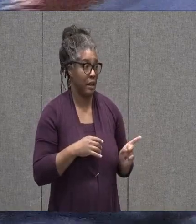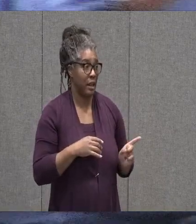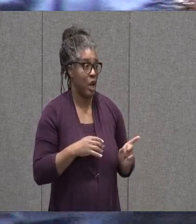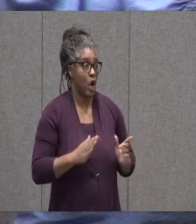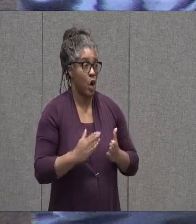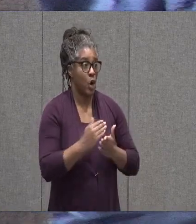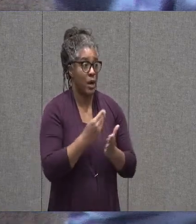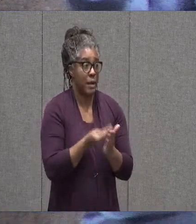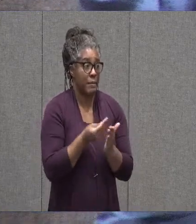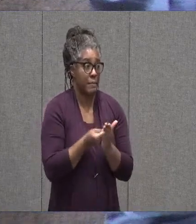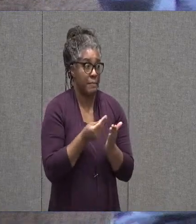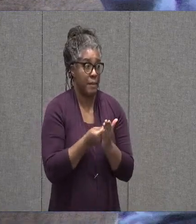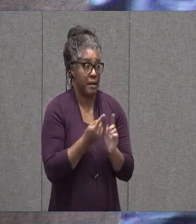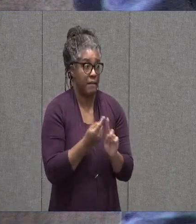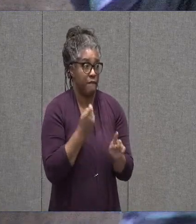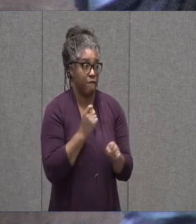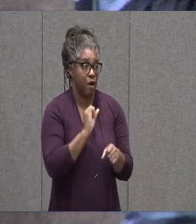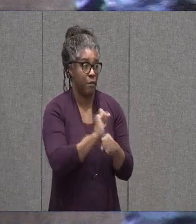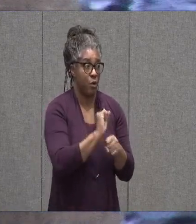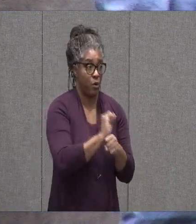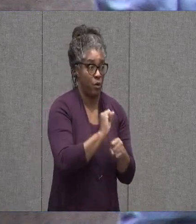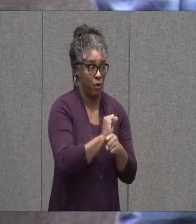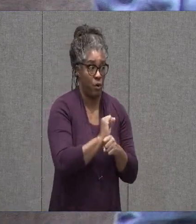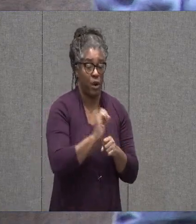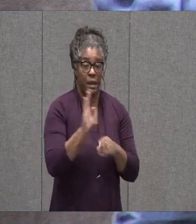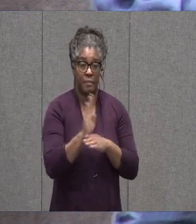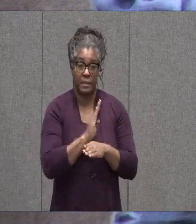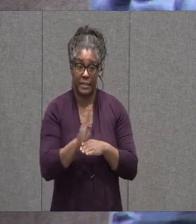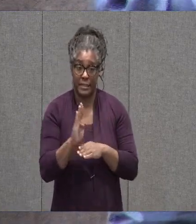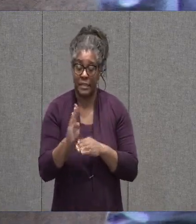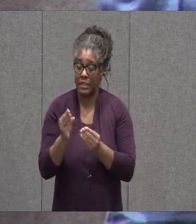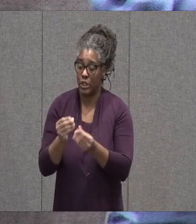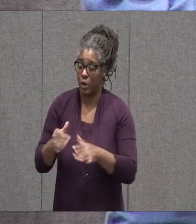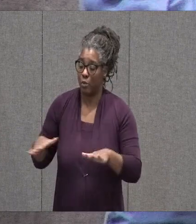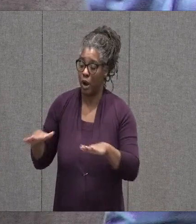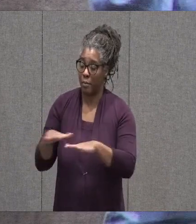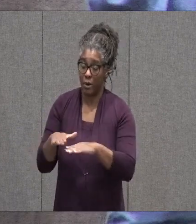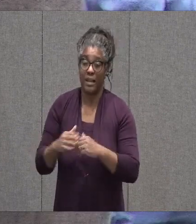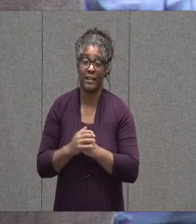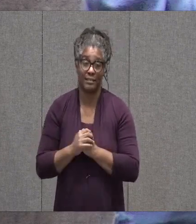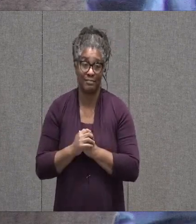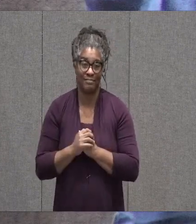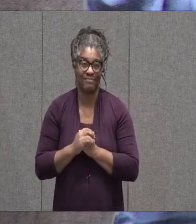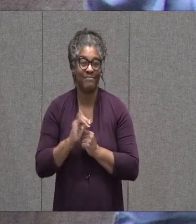So, that is kind of the same, it's just two different ways to say it. So, that is what your glossary does for you.